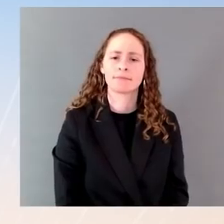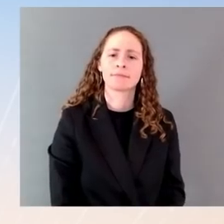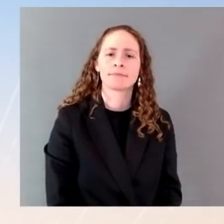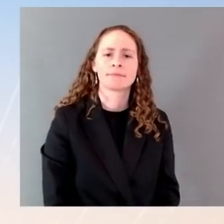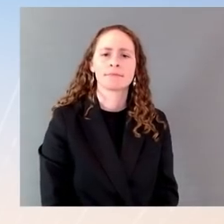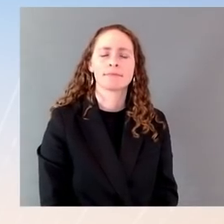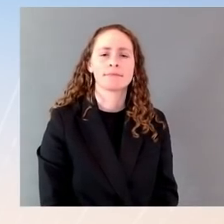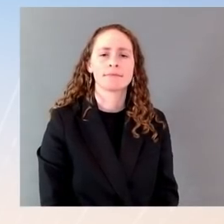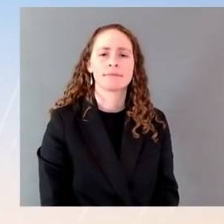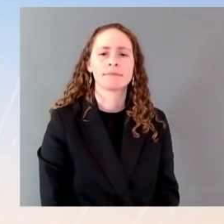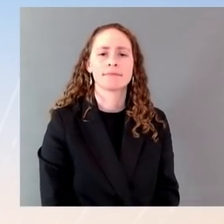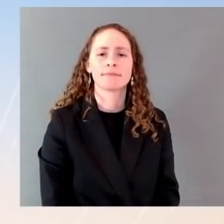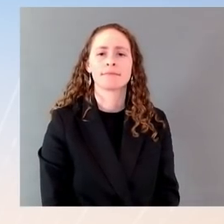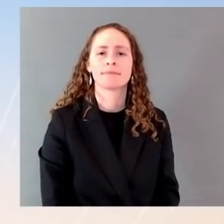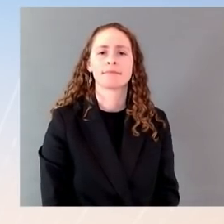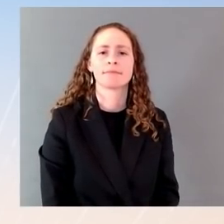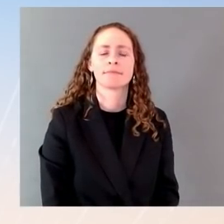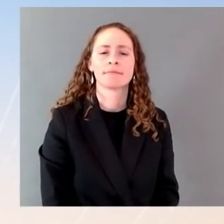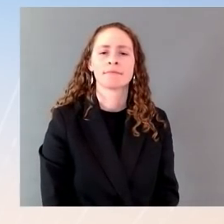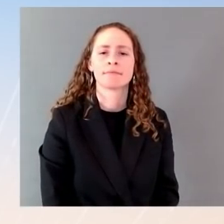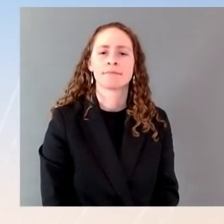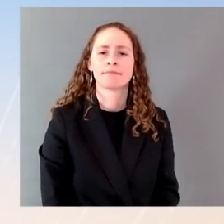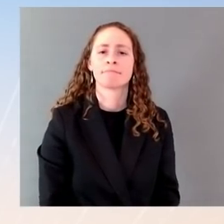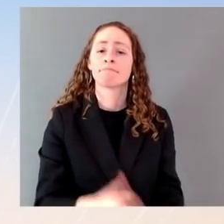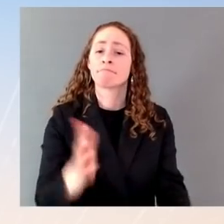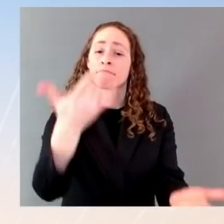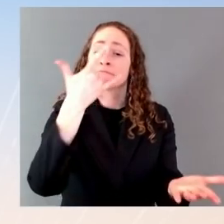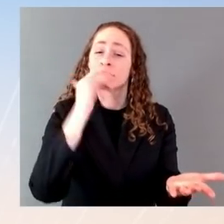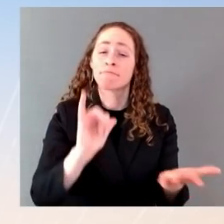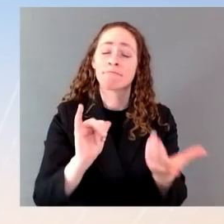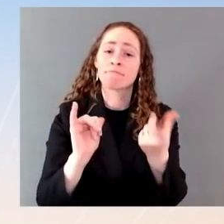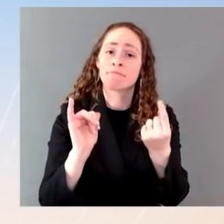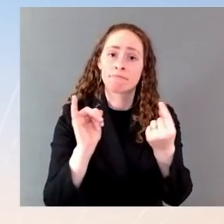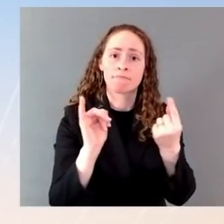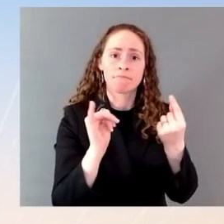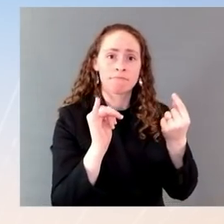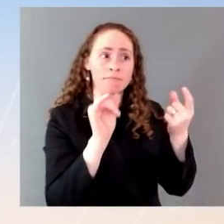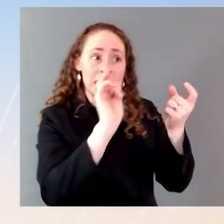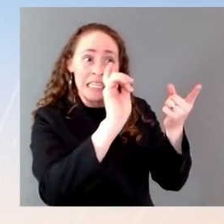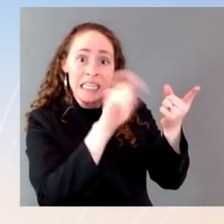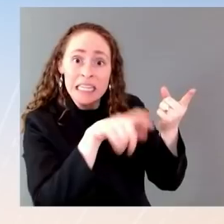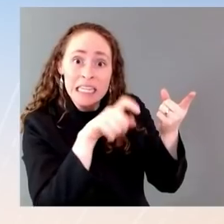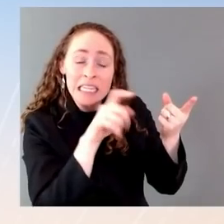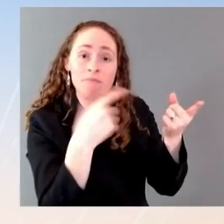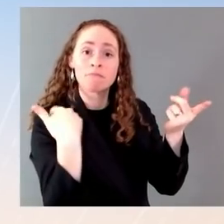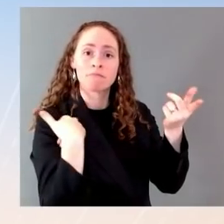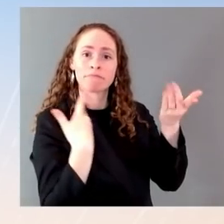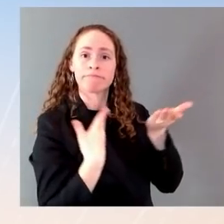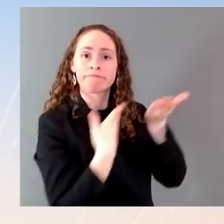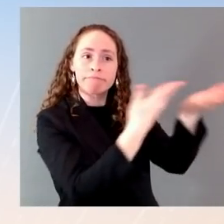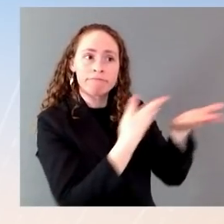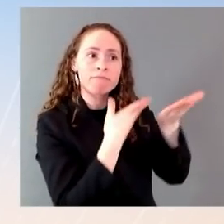and capabilities to -- The Press: Okay, so those are the other ones. Mr. Sullivan: -- to NATO members in the event that there's a further incursion. The Press: Jake, could you tell us